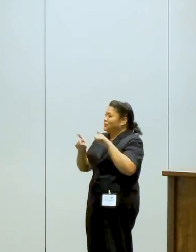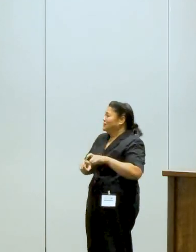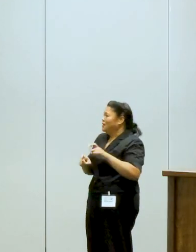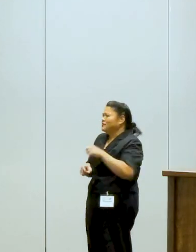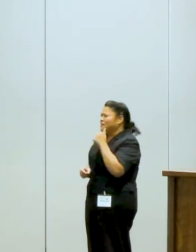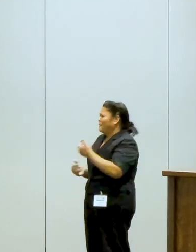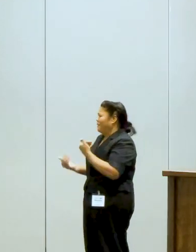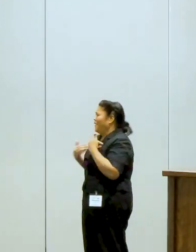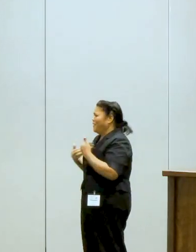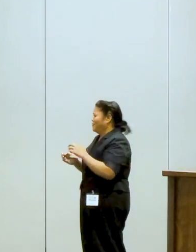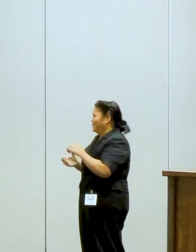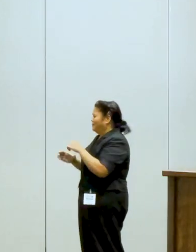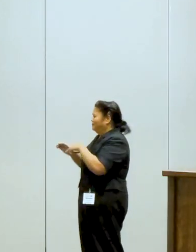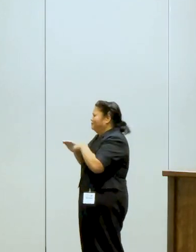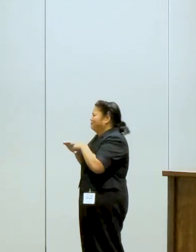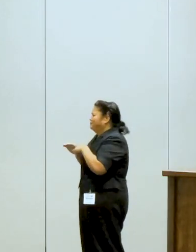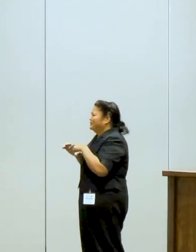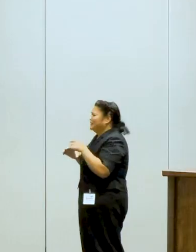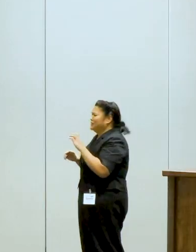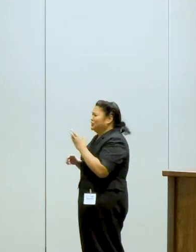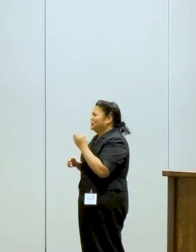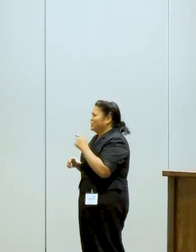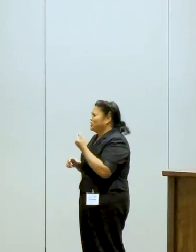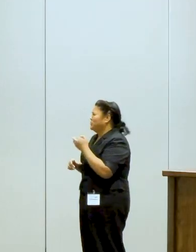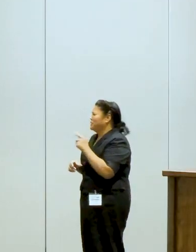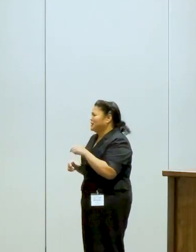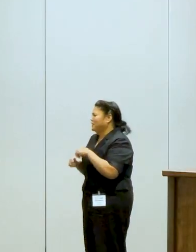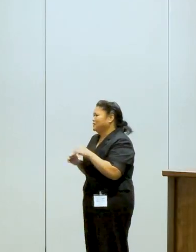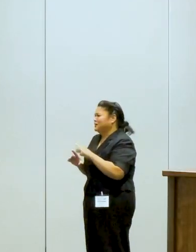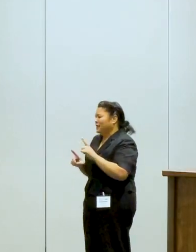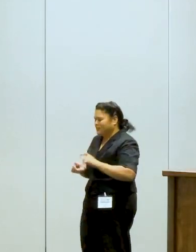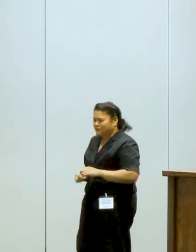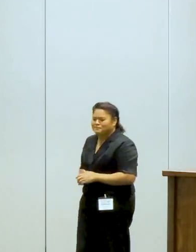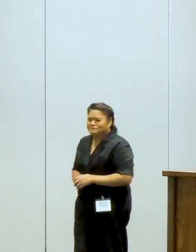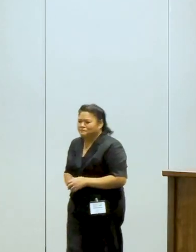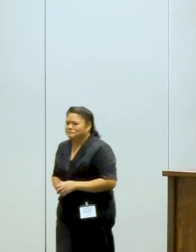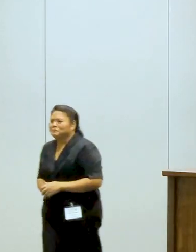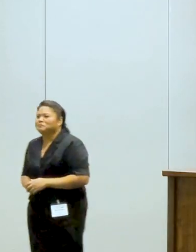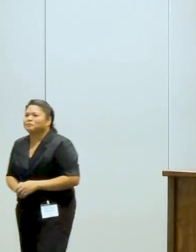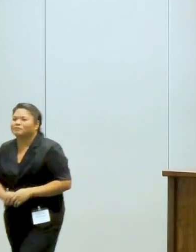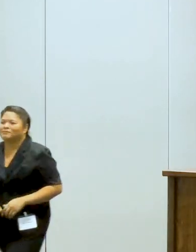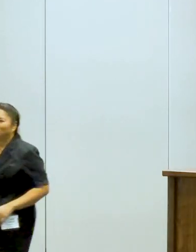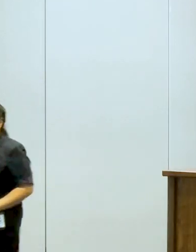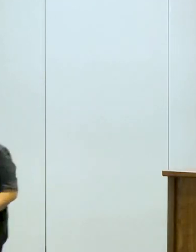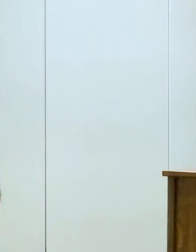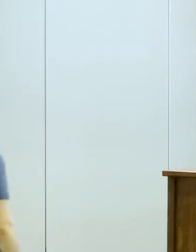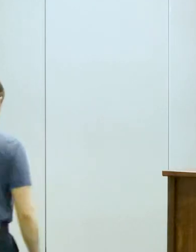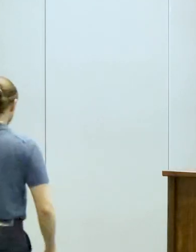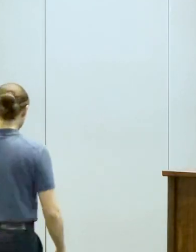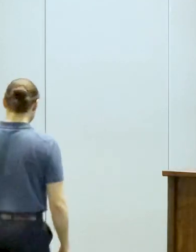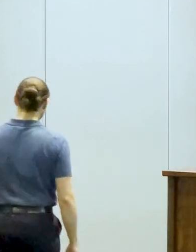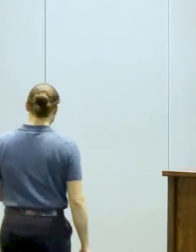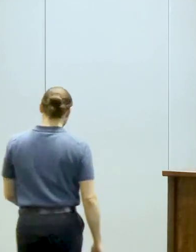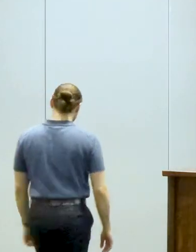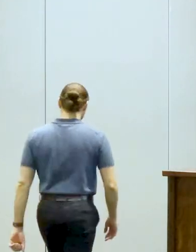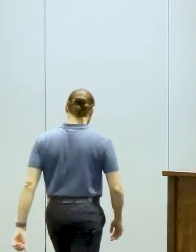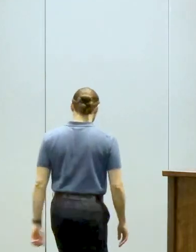the class, right? But students with cognitive impairments often struggle with note taking and review organization, and you